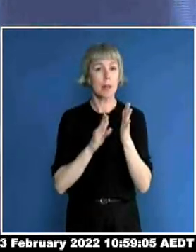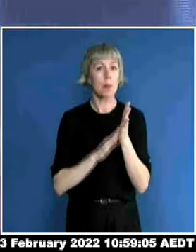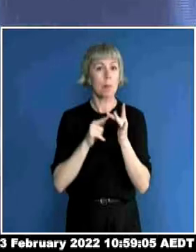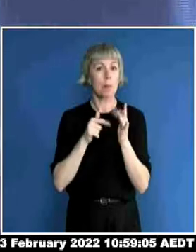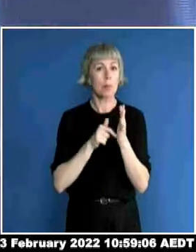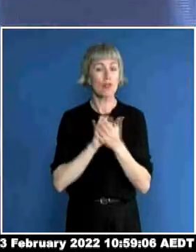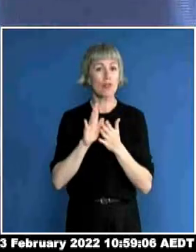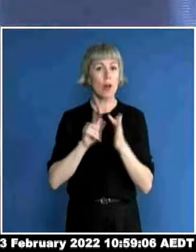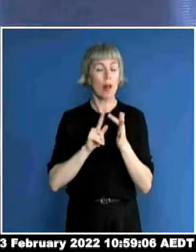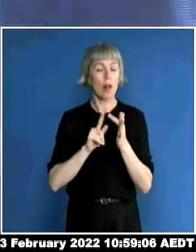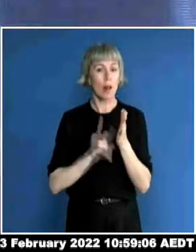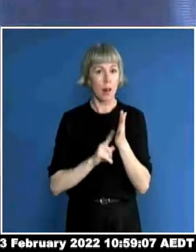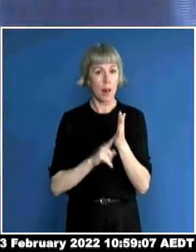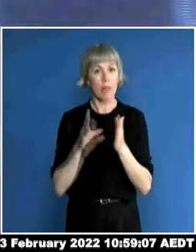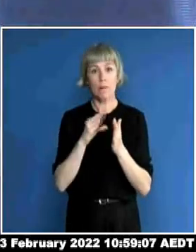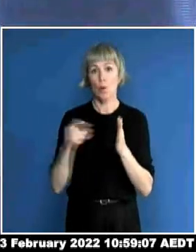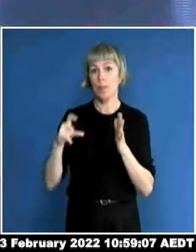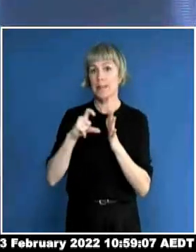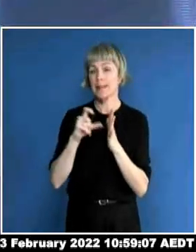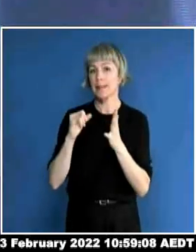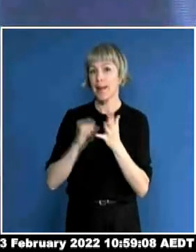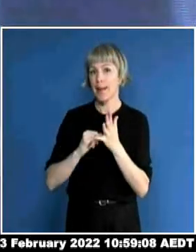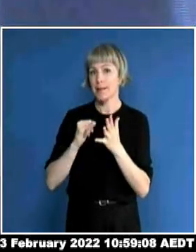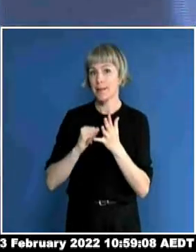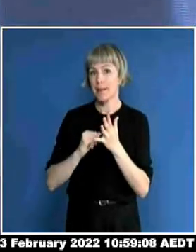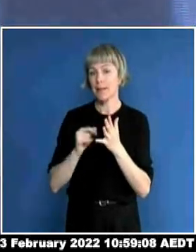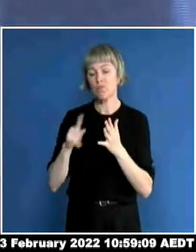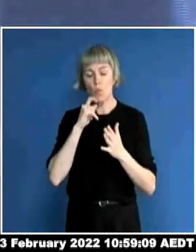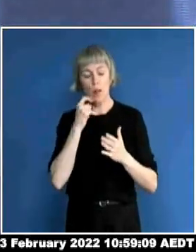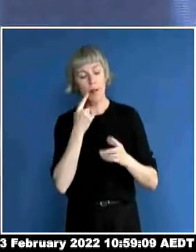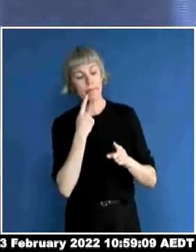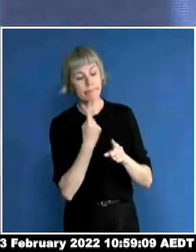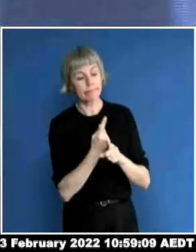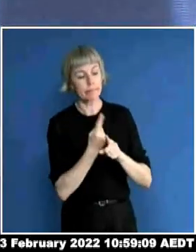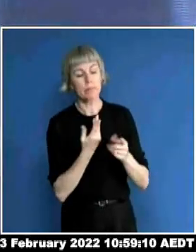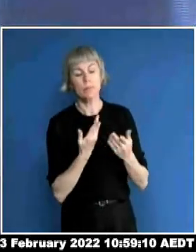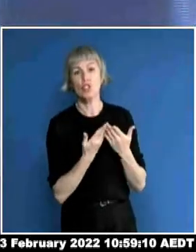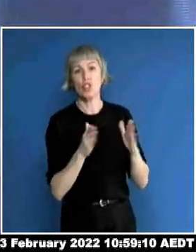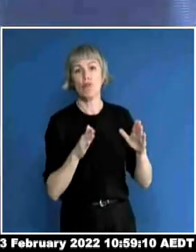Commissioners, for this Public hearing we will not ask you to make findings about the